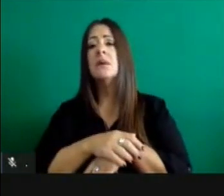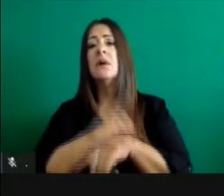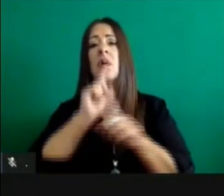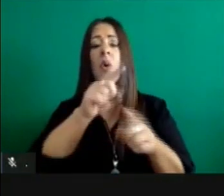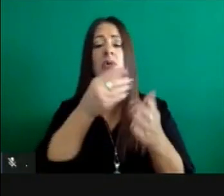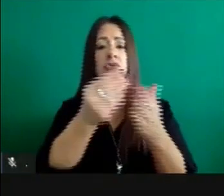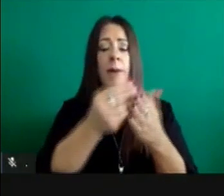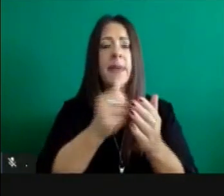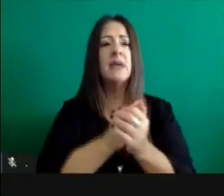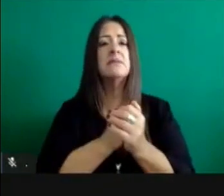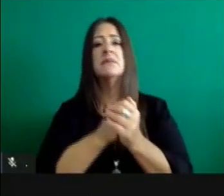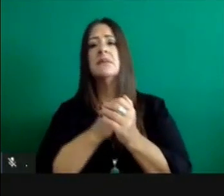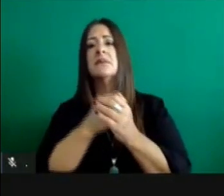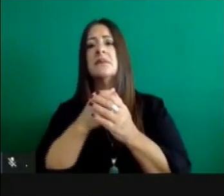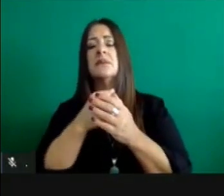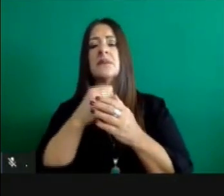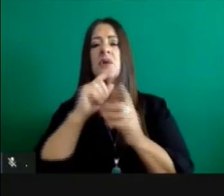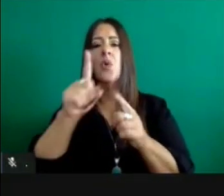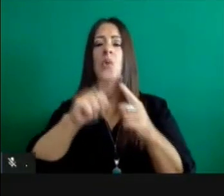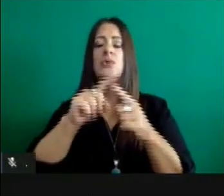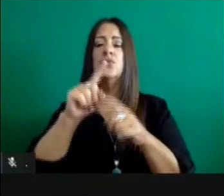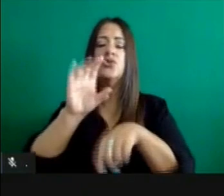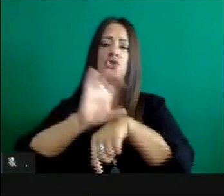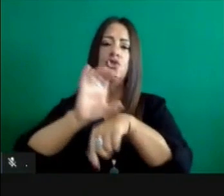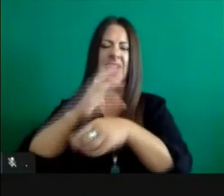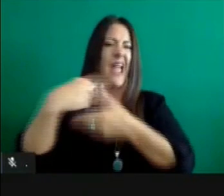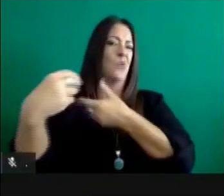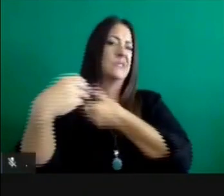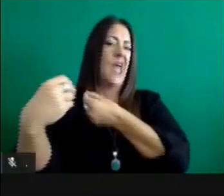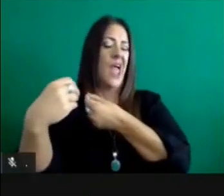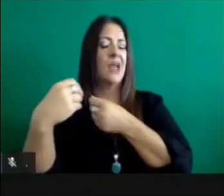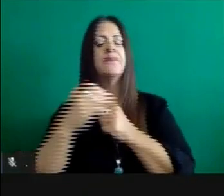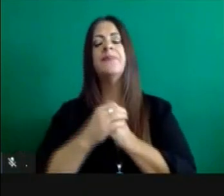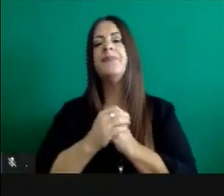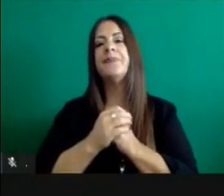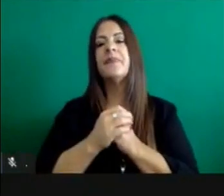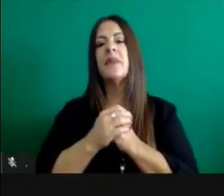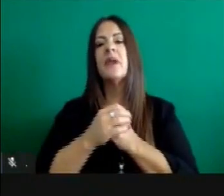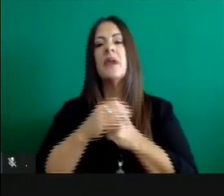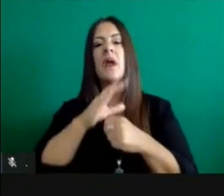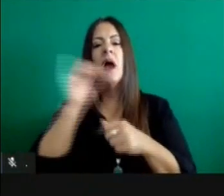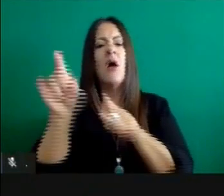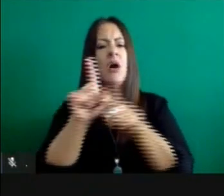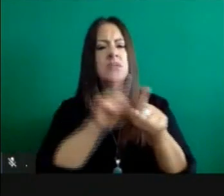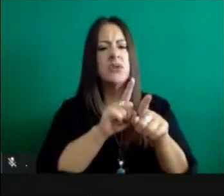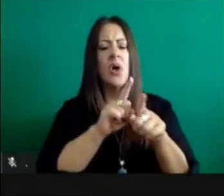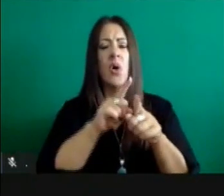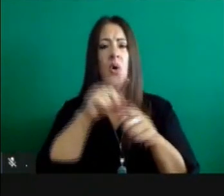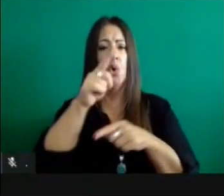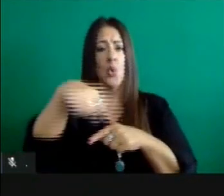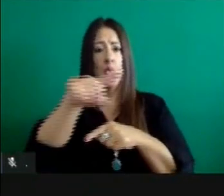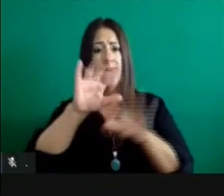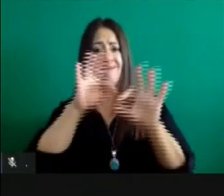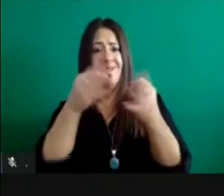BUY GROCERIES, GET GAS, PICK UP PERCEPTIONS, GET A FLU SHOT. IN ORDER TO DO THAT, IF YOU HAVEN'T ALREADY DONE IT, VISIT